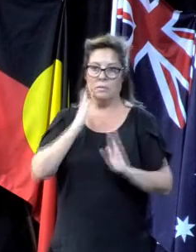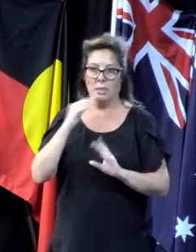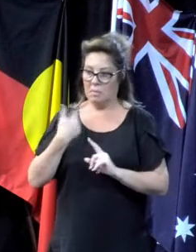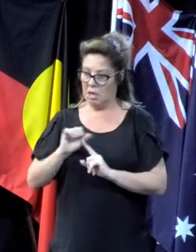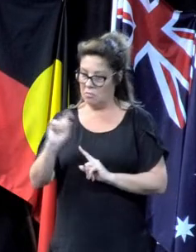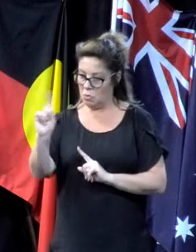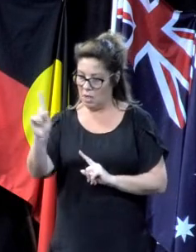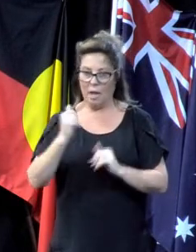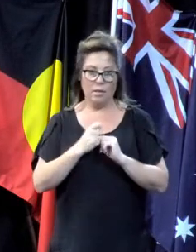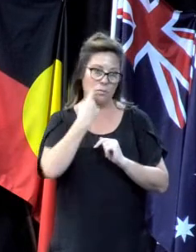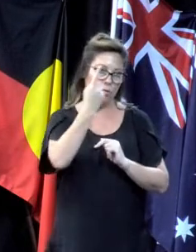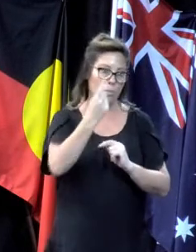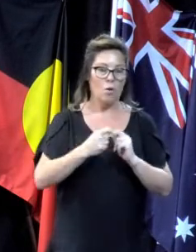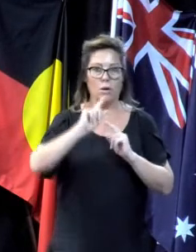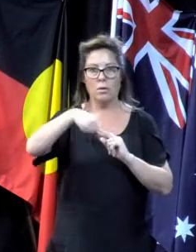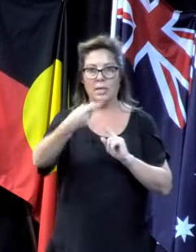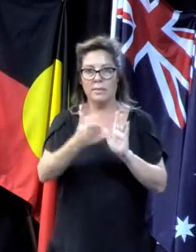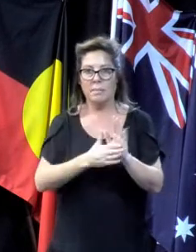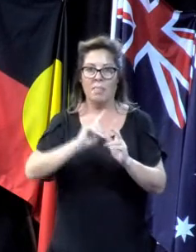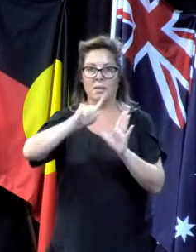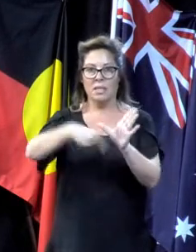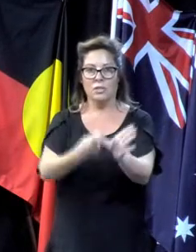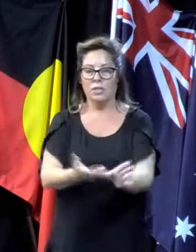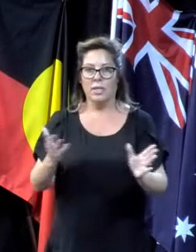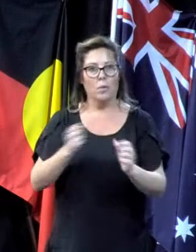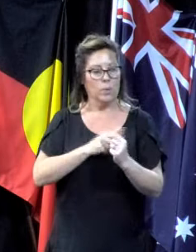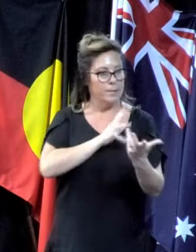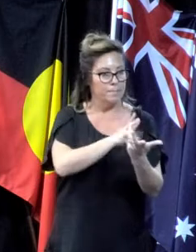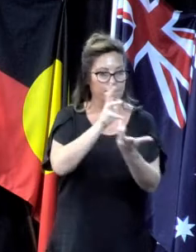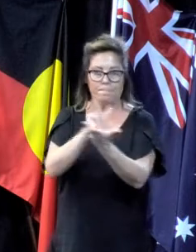It needs to ensure that we best meet the needs of every student in every classroom, every day.